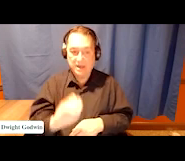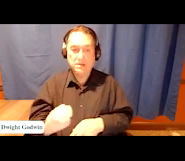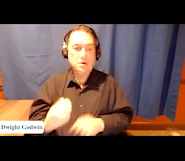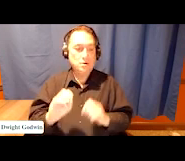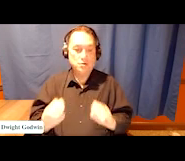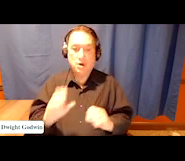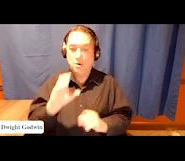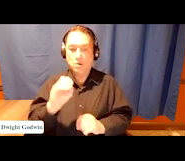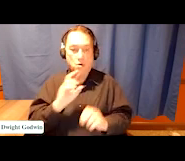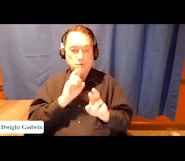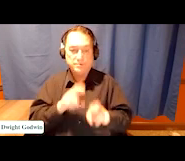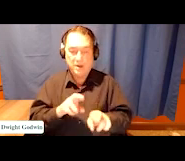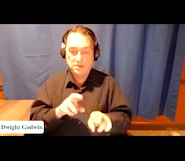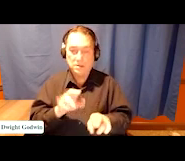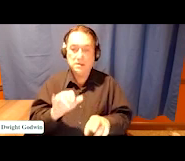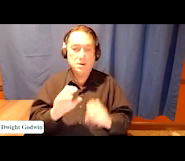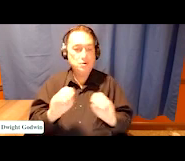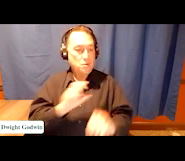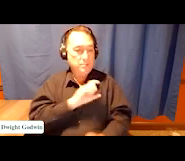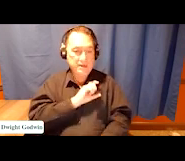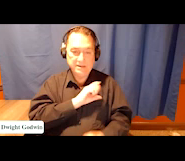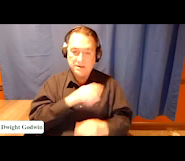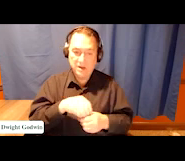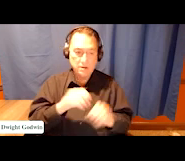So, that is no police involved, no fire, no ambulance,